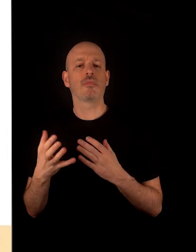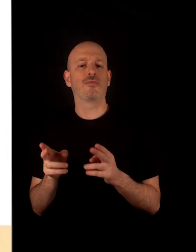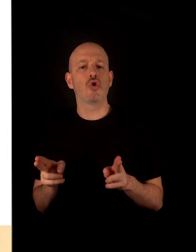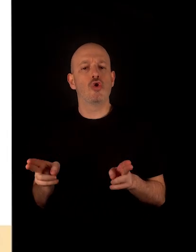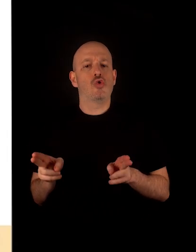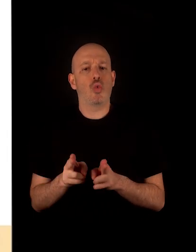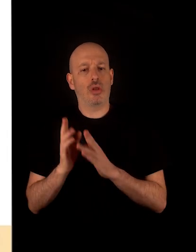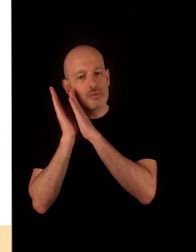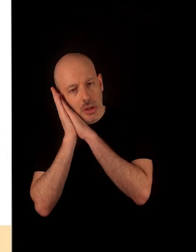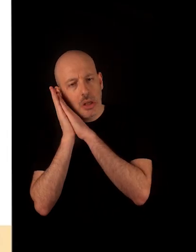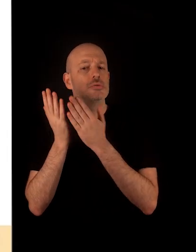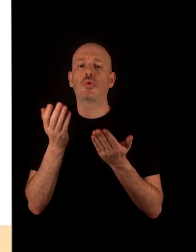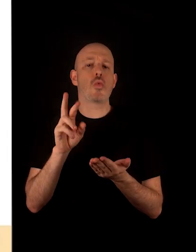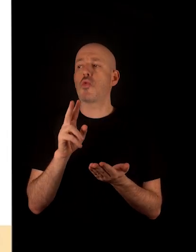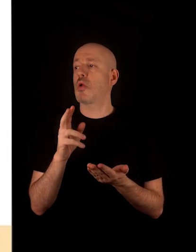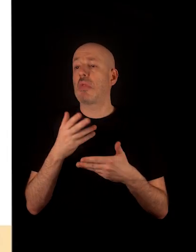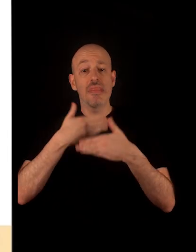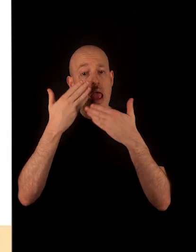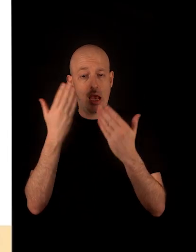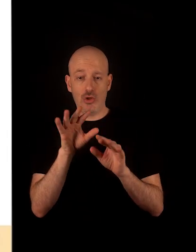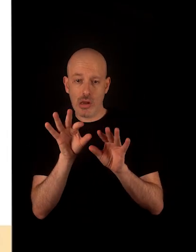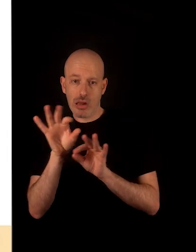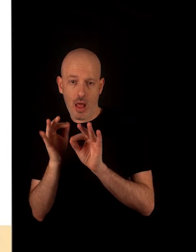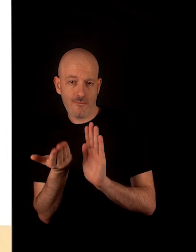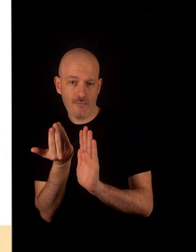this part of the application will open online and there you will be